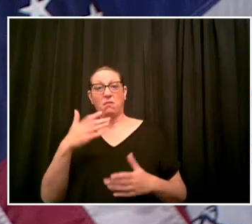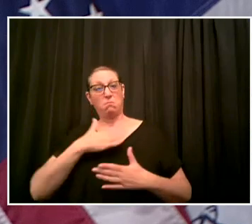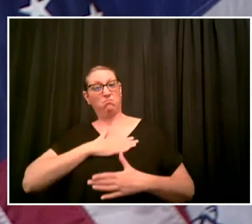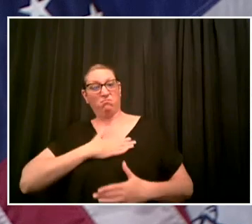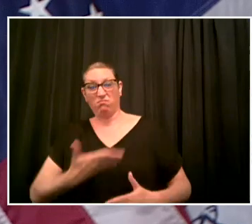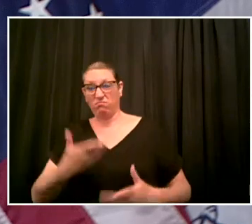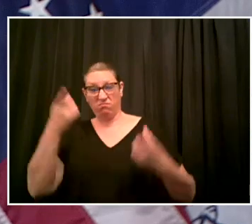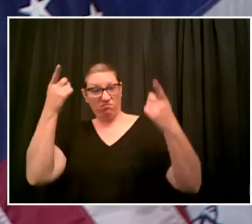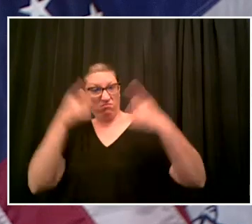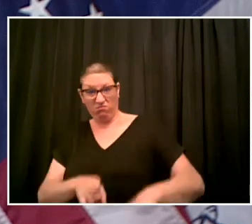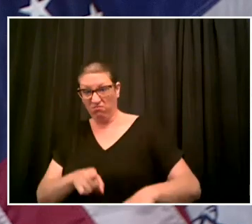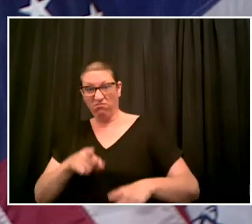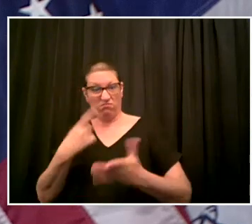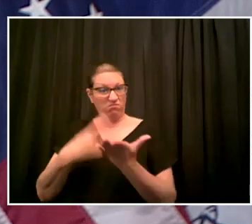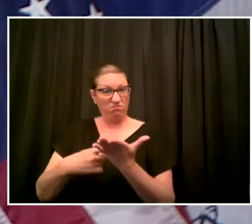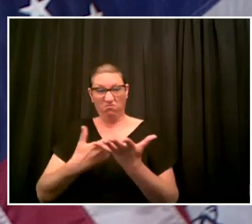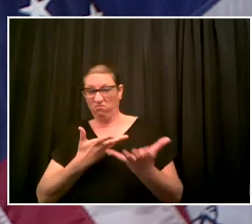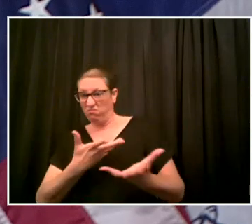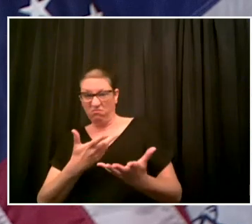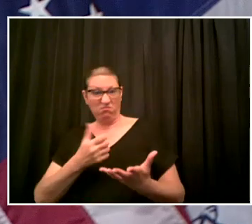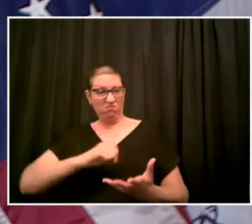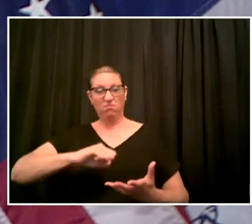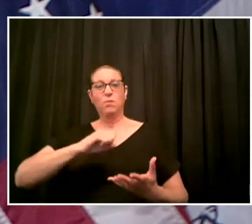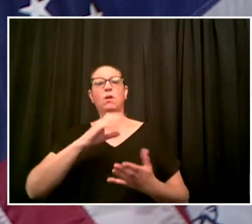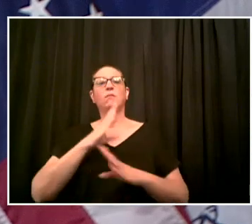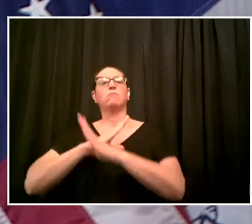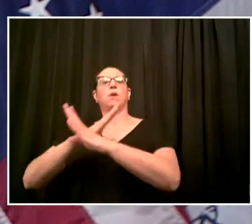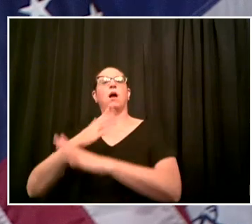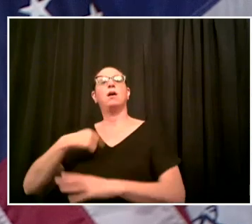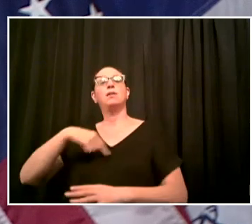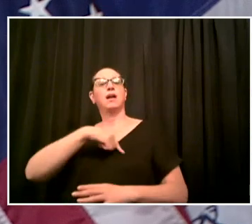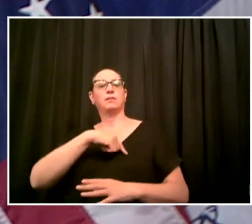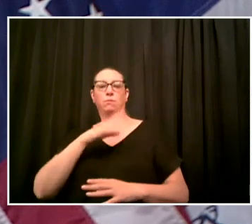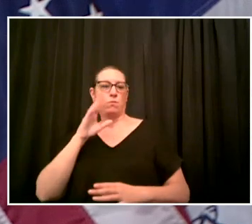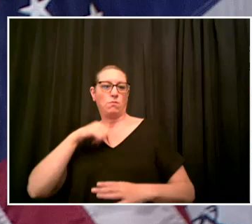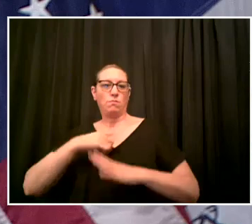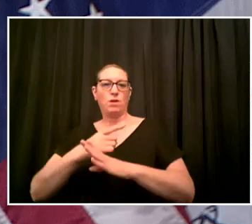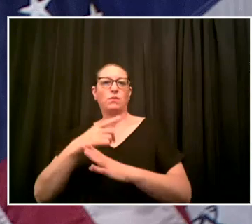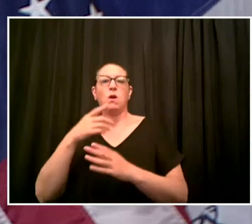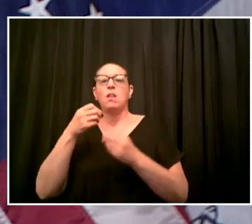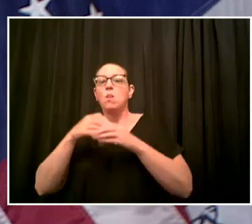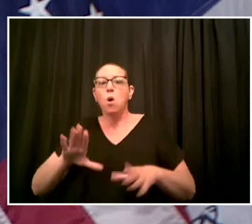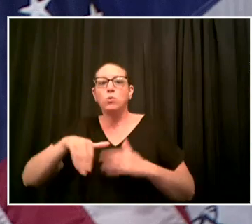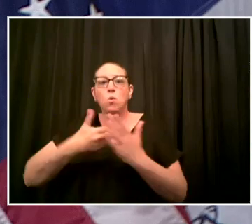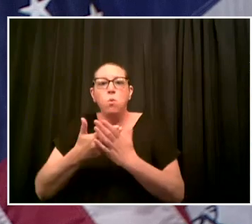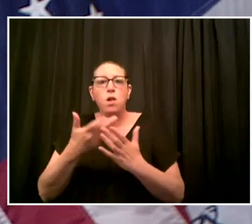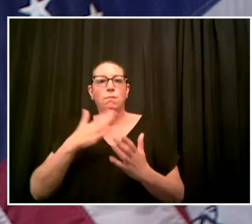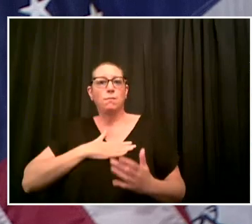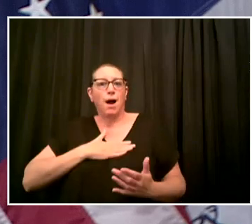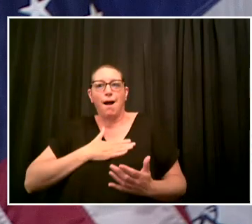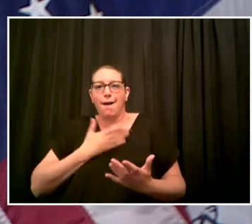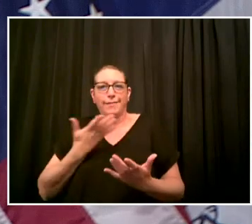CIRCUMSTANCE. ALSO DEVOID THE3 OSLS FO ROU ASSETS. PERSOALN